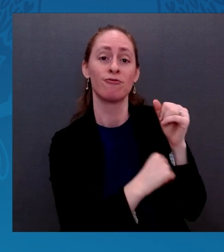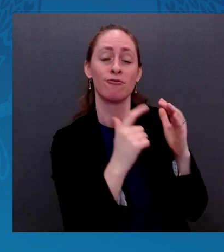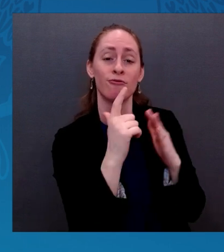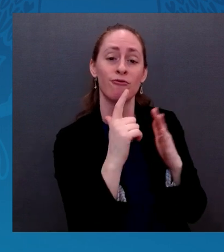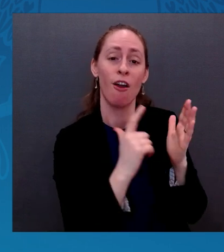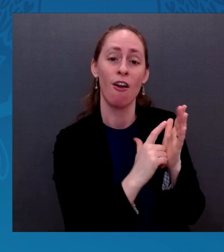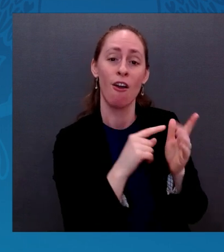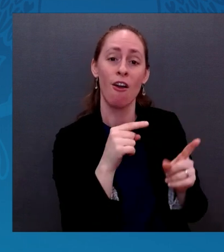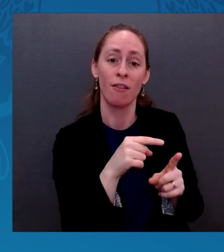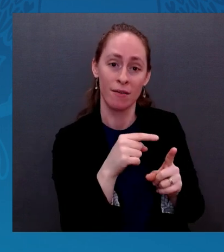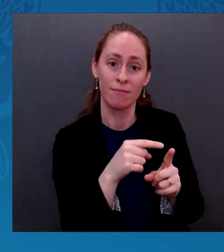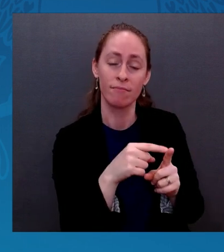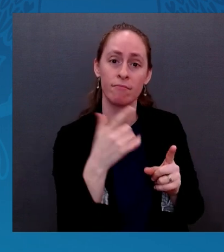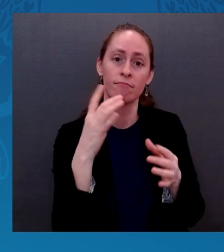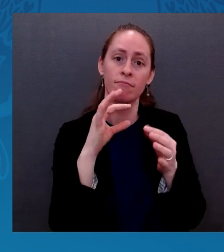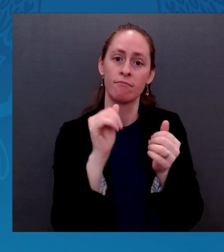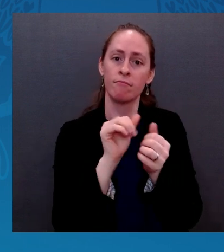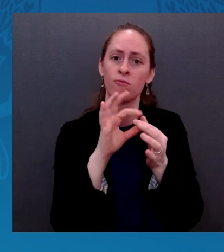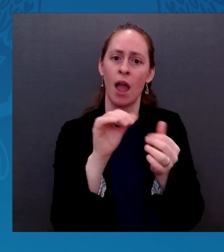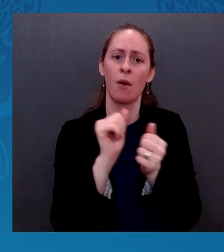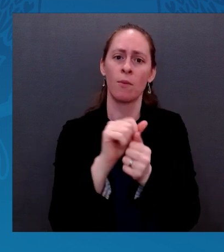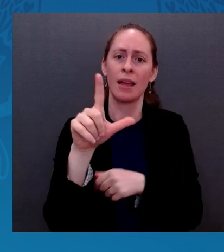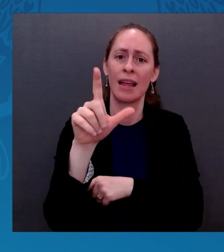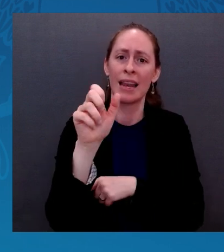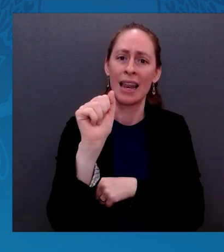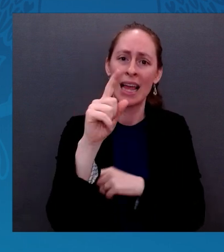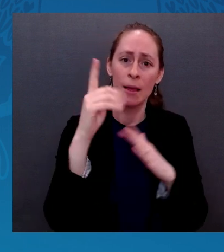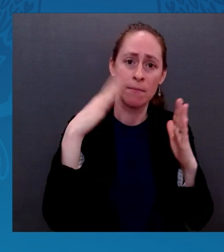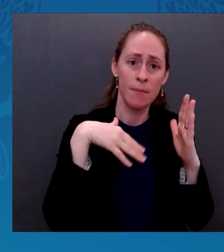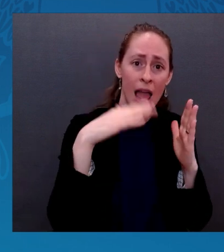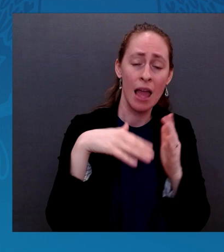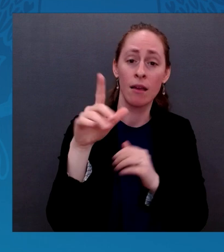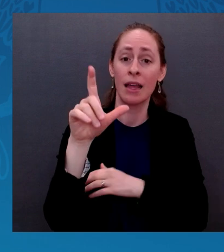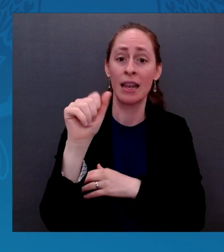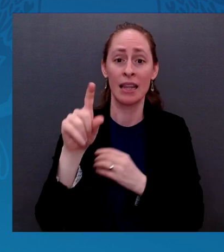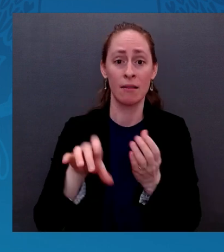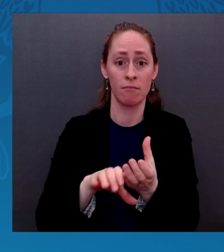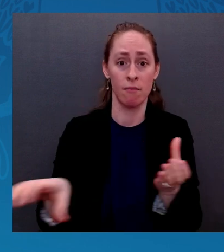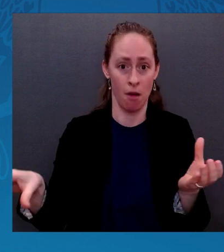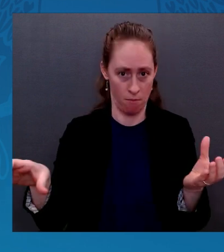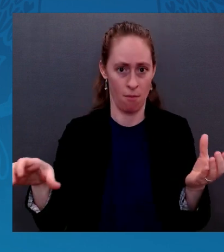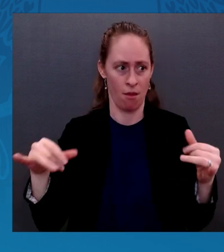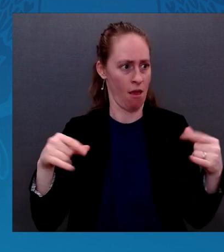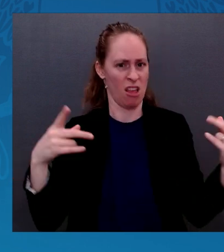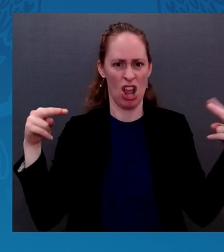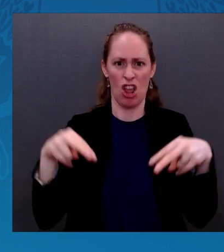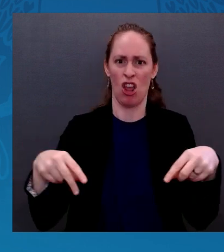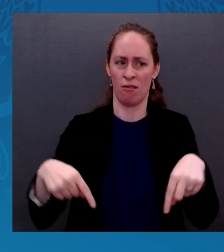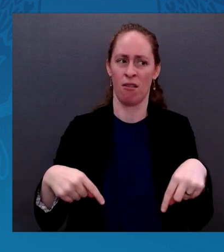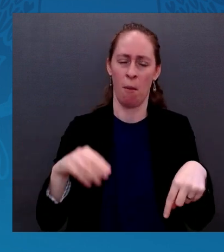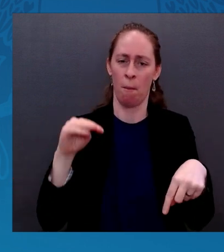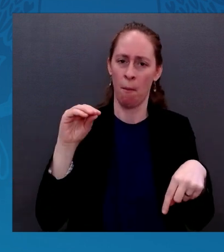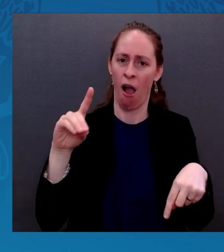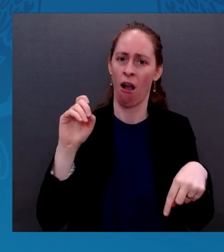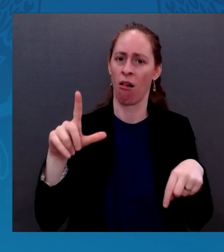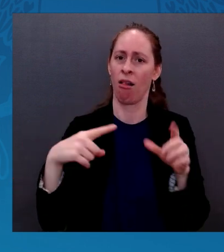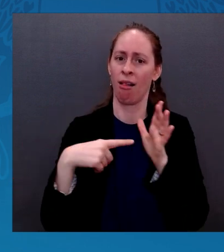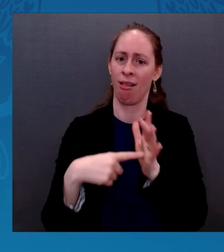of what we will do around the country. And for that reason, I thank everybody because it's not difficult to be a role model because you got to kind of create it on your own.